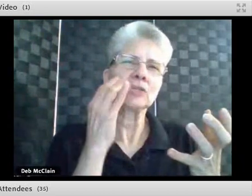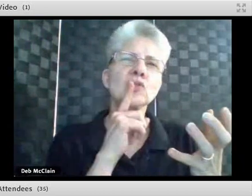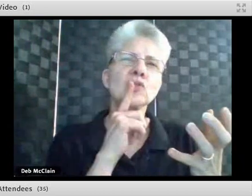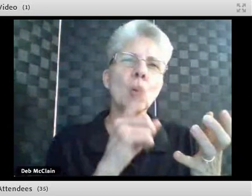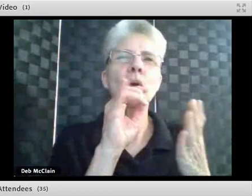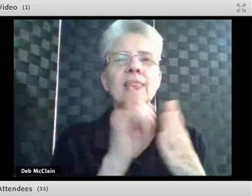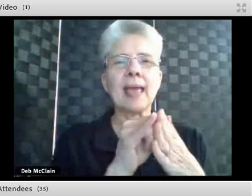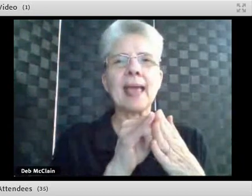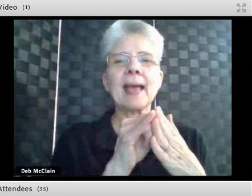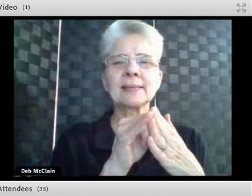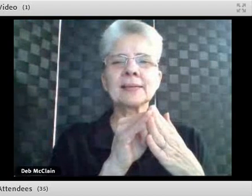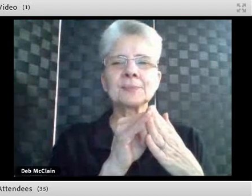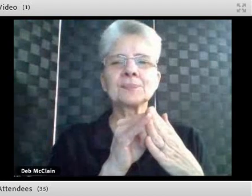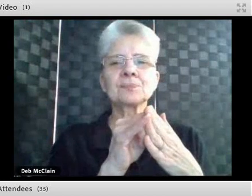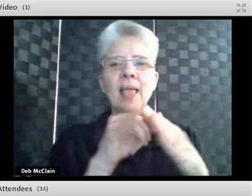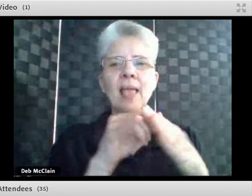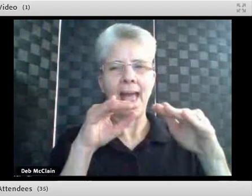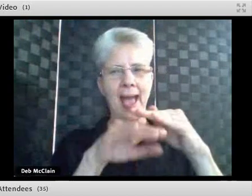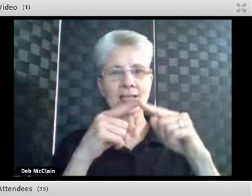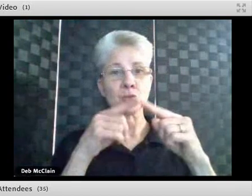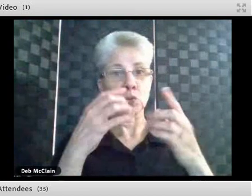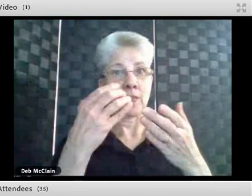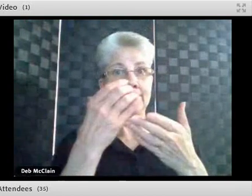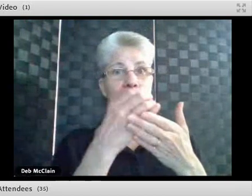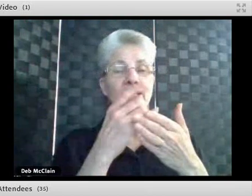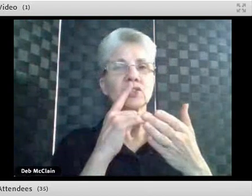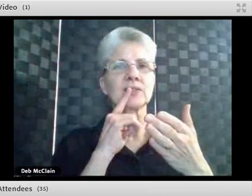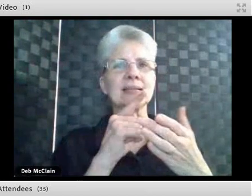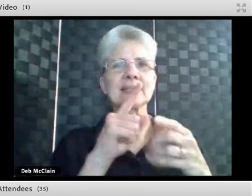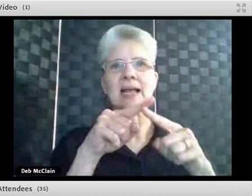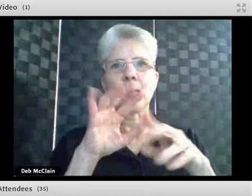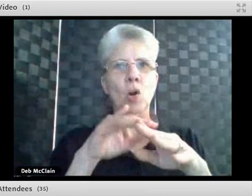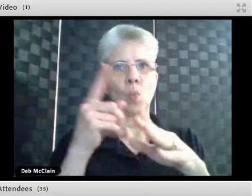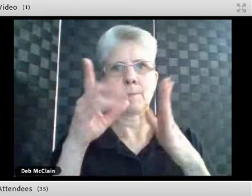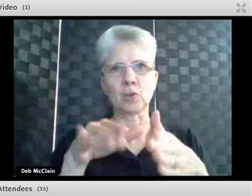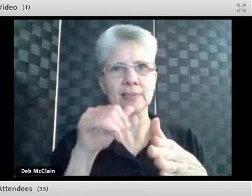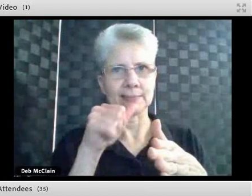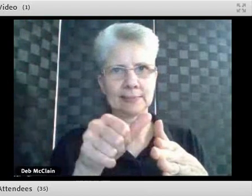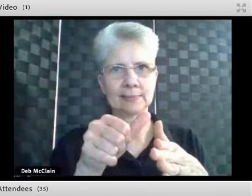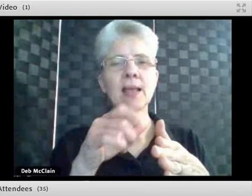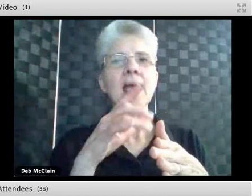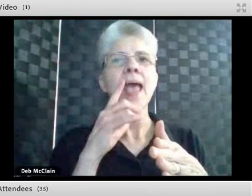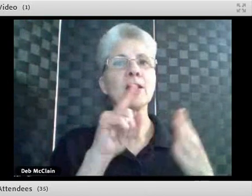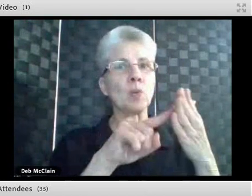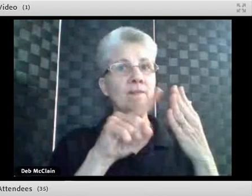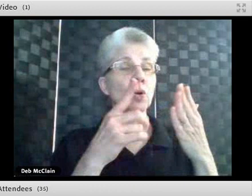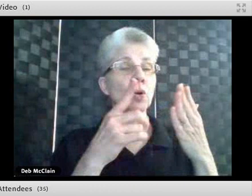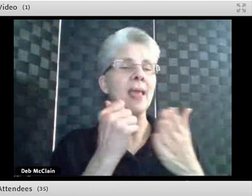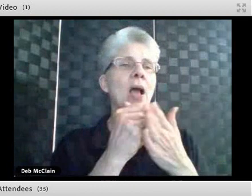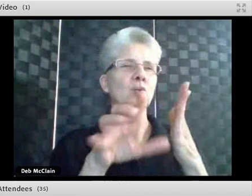that access to your collections isn't dependent upon a single person, and your inventory might help you find that.